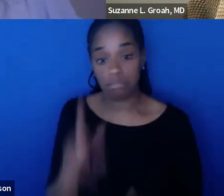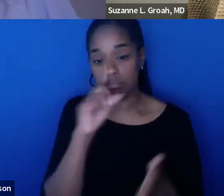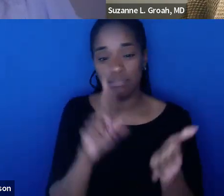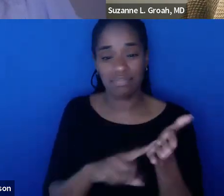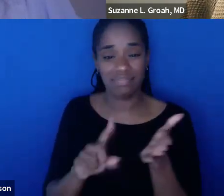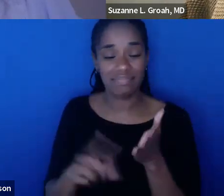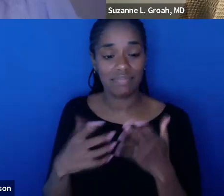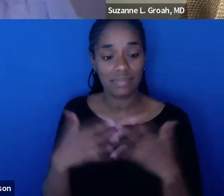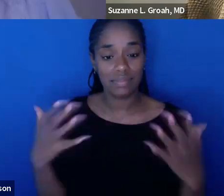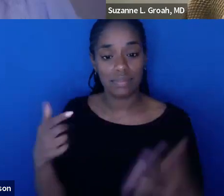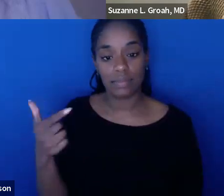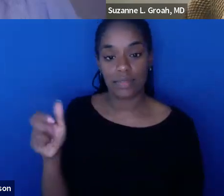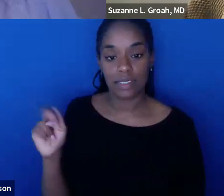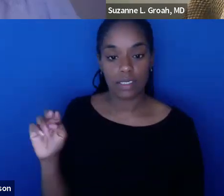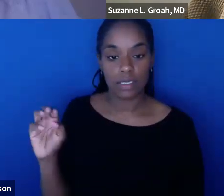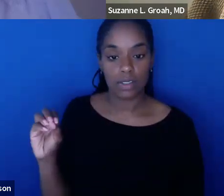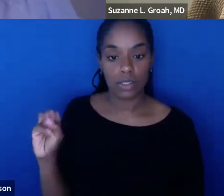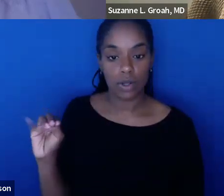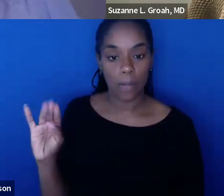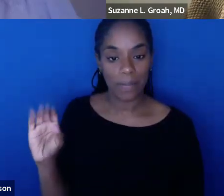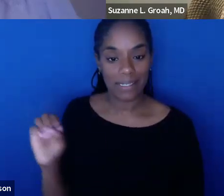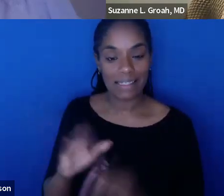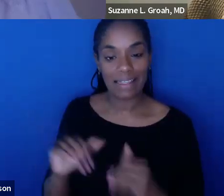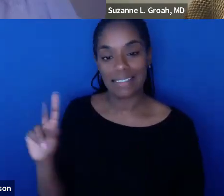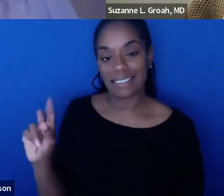genomics and DNA studies on the bacteria that are living there.